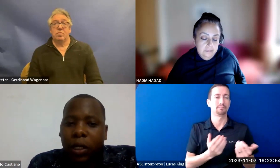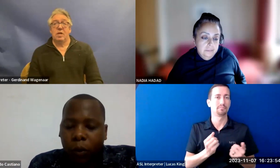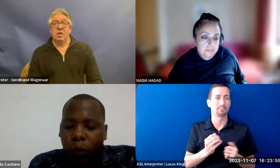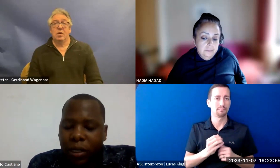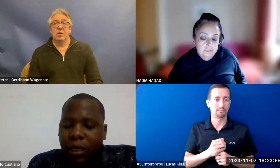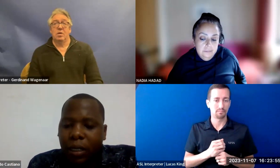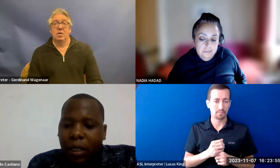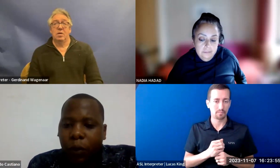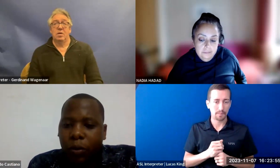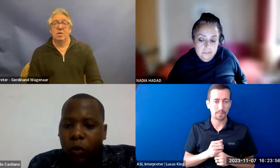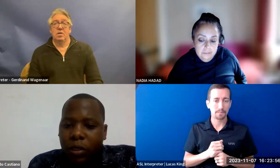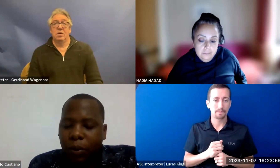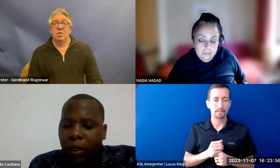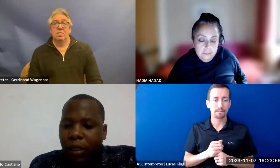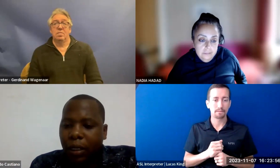What we see now in Mozambique